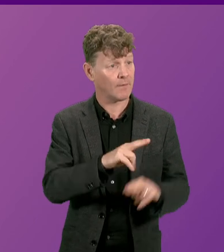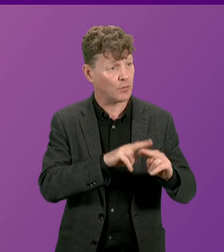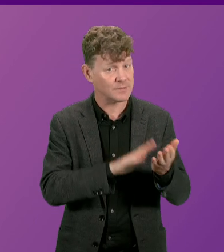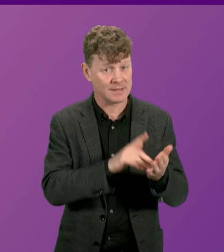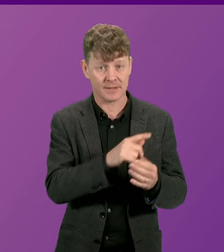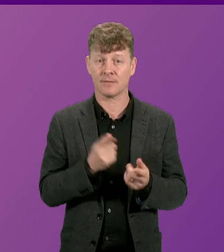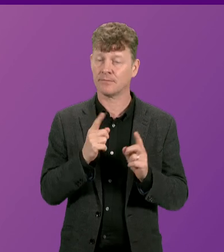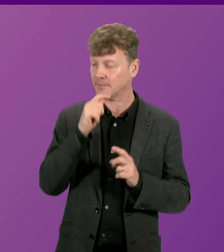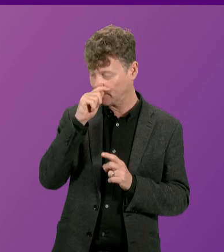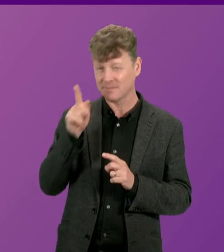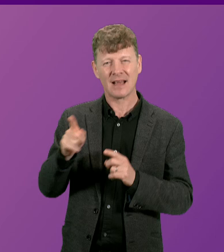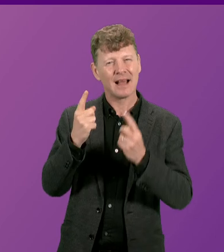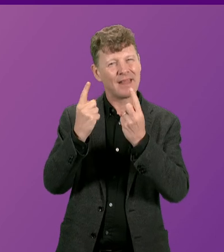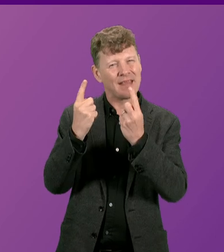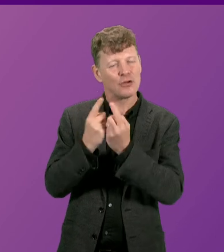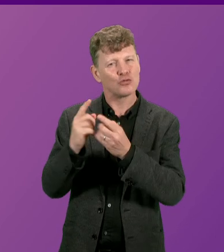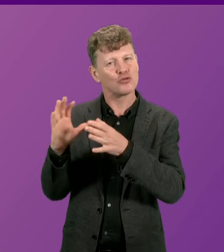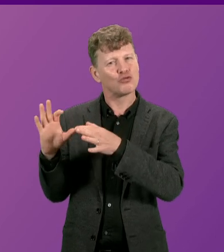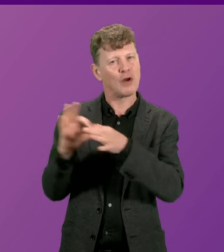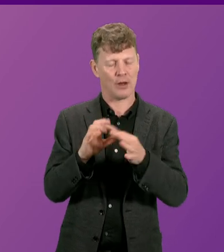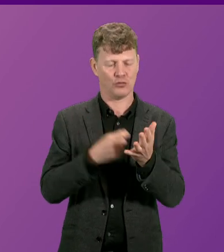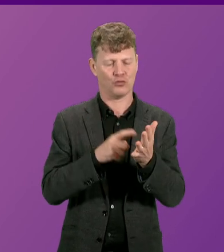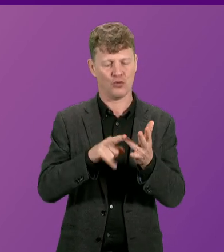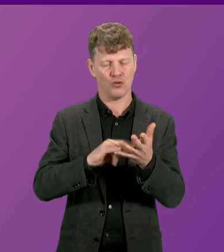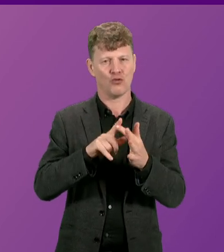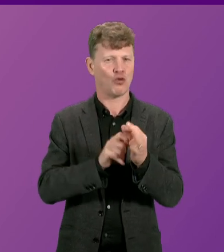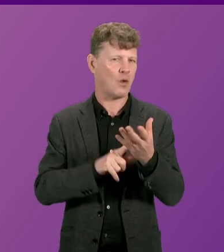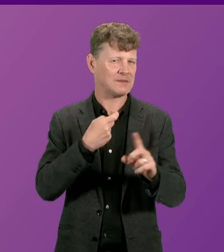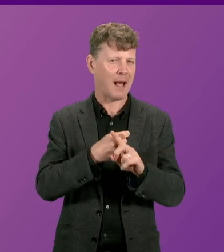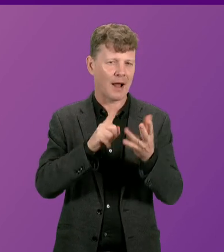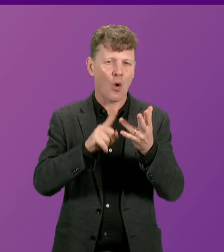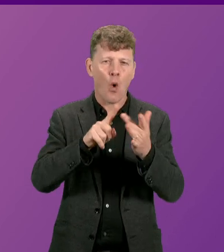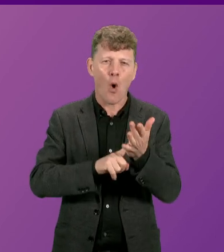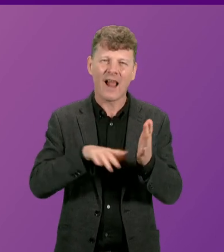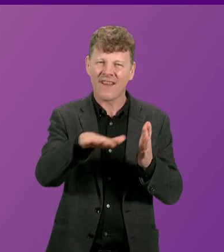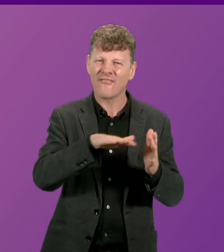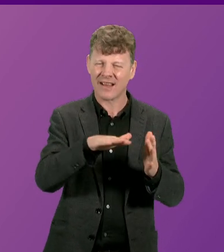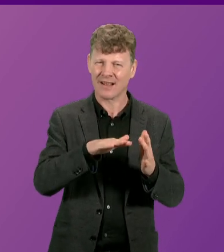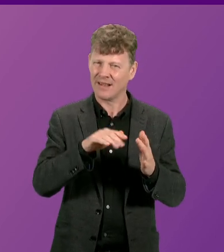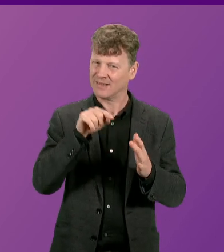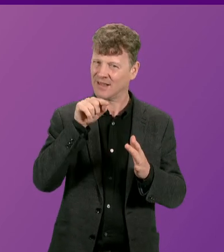The issues in connection with the Rosebank oilfield have been the subject of a very